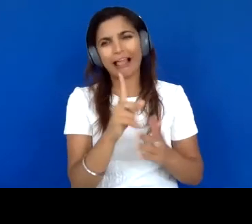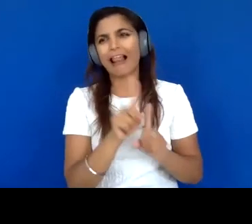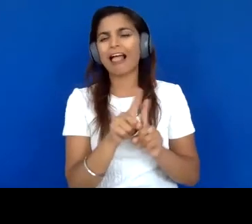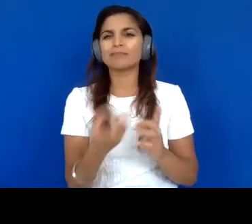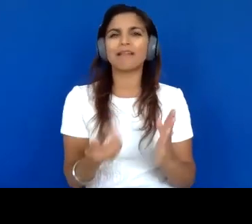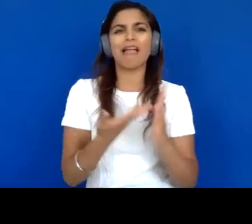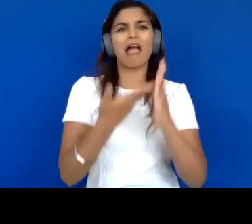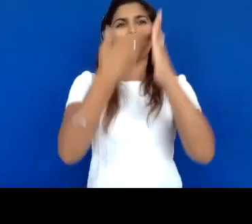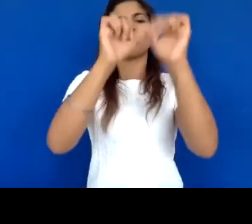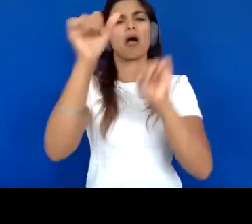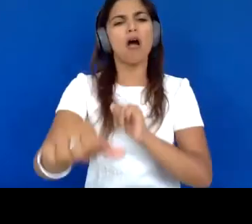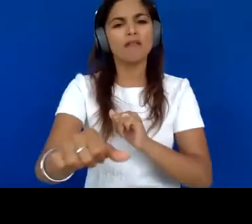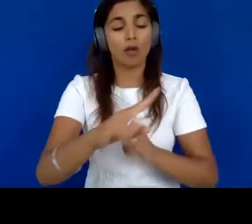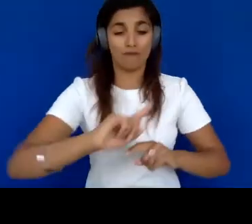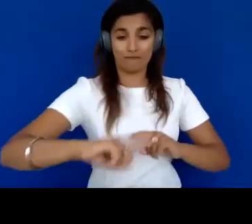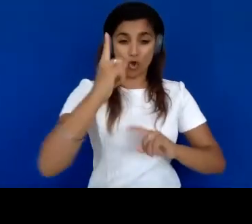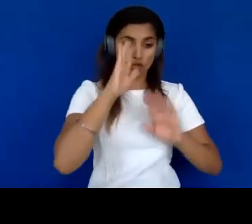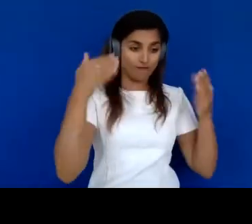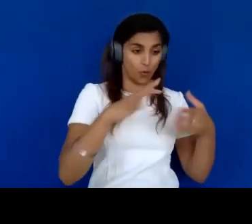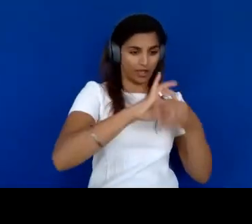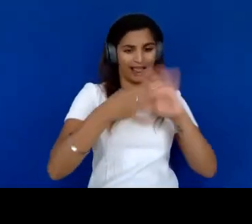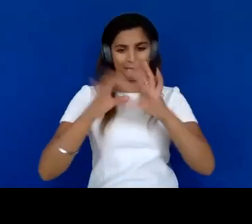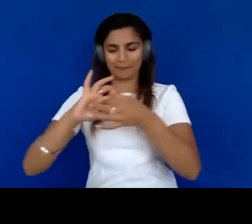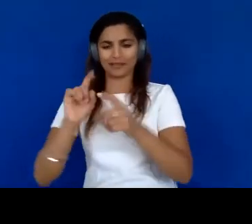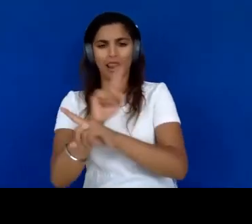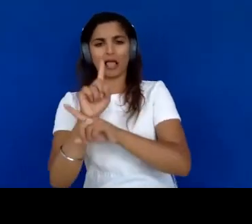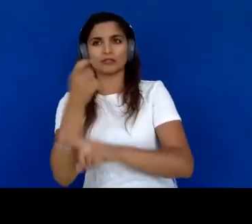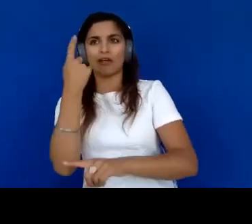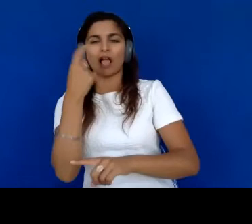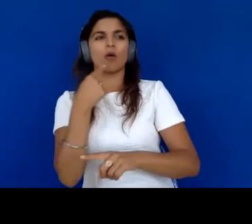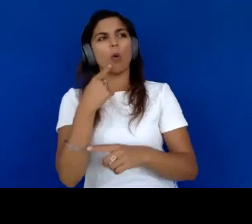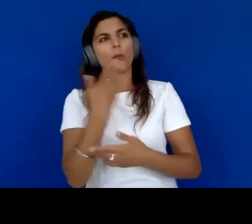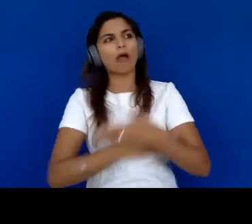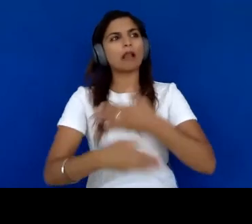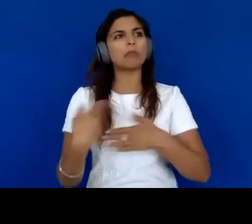olympics much like the allocation of the games themselves in London 2012 the